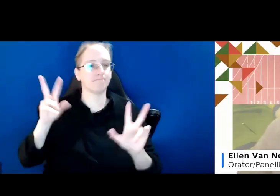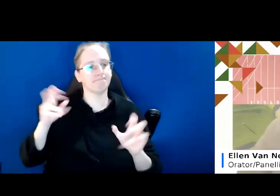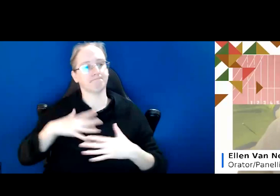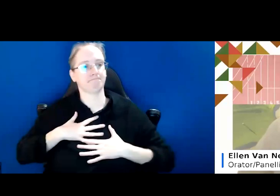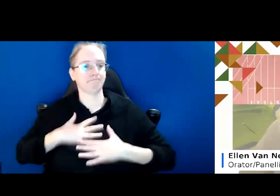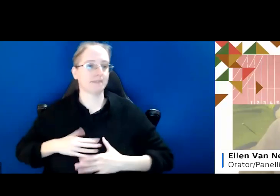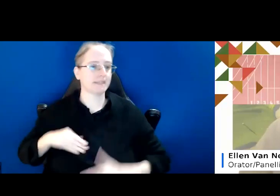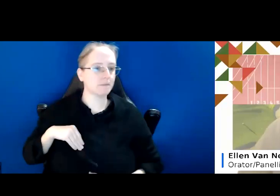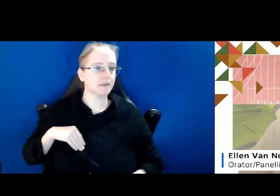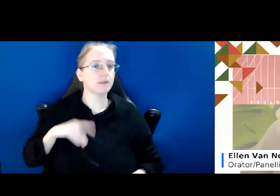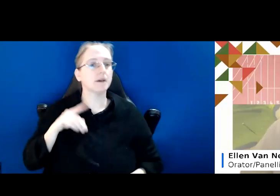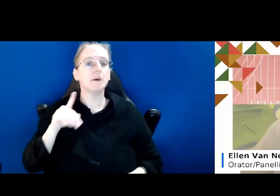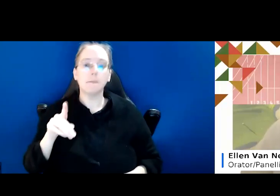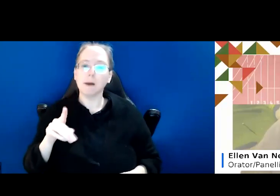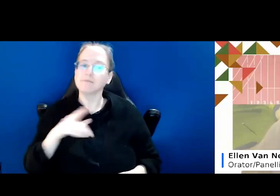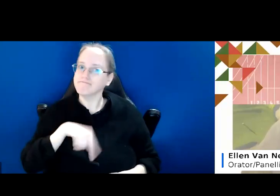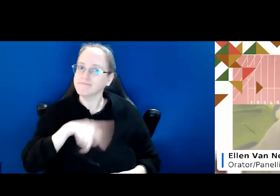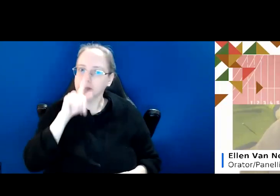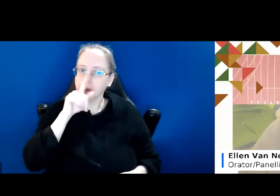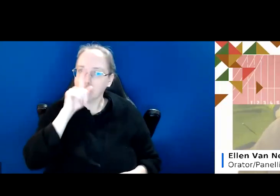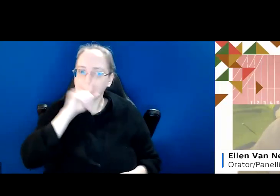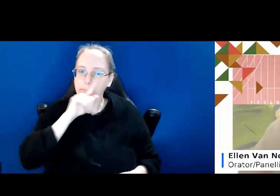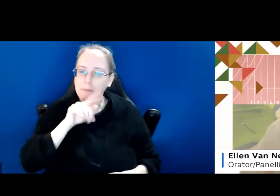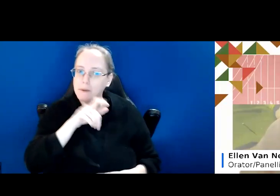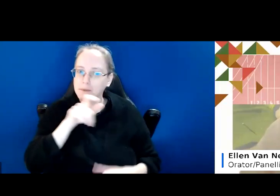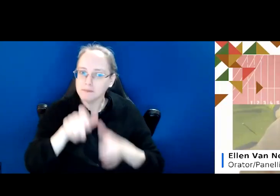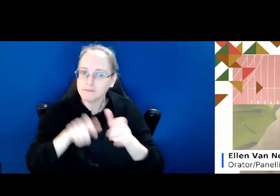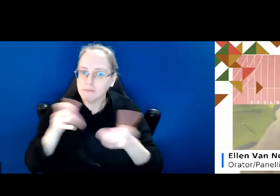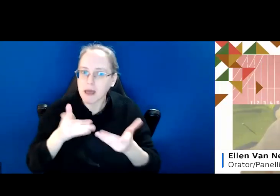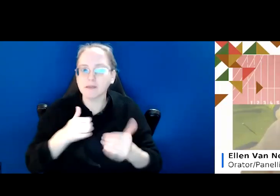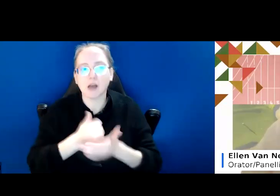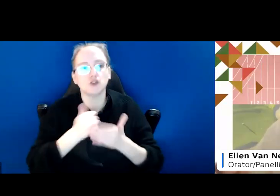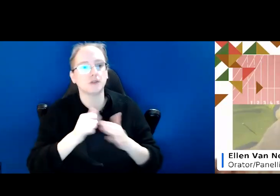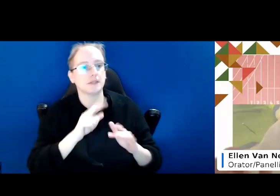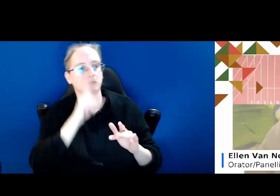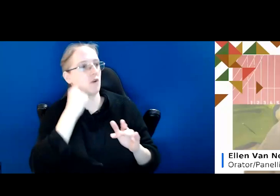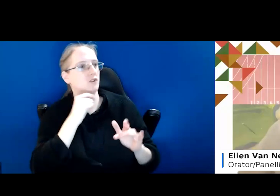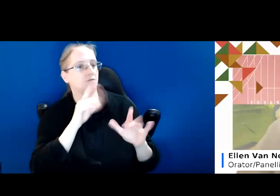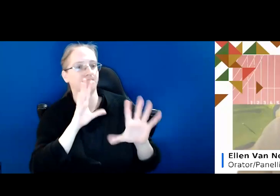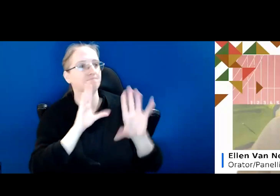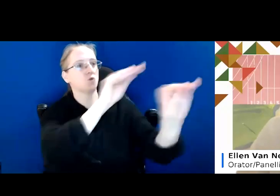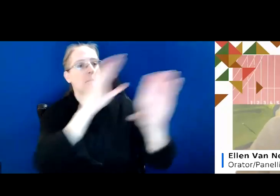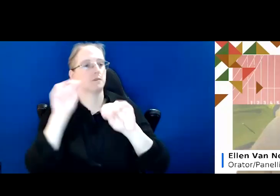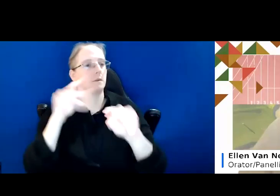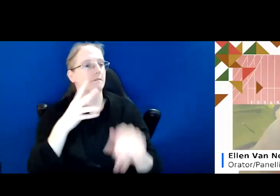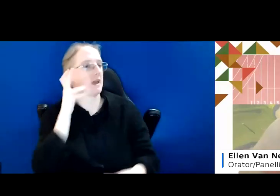from the general public or the opposing team, racism in community sport goes